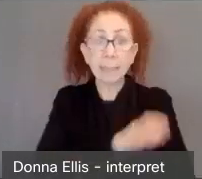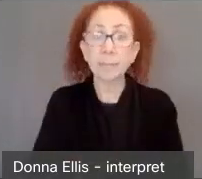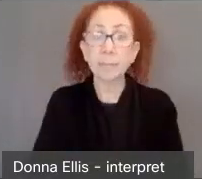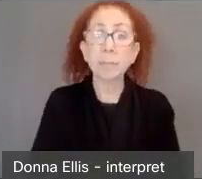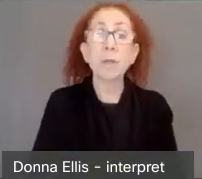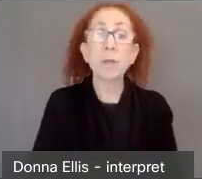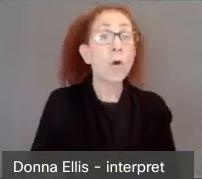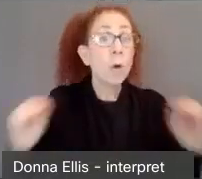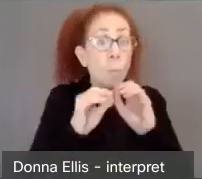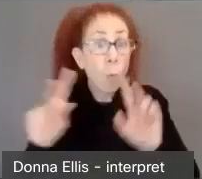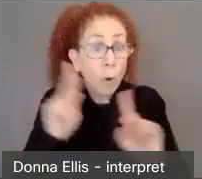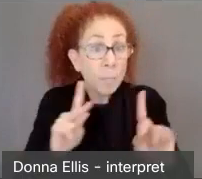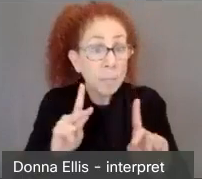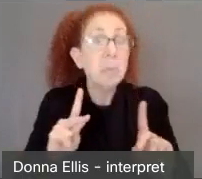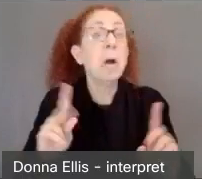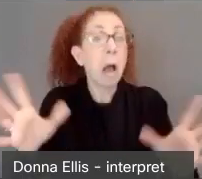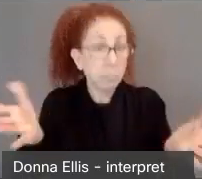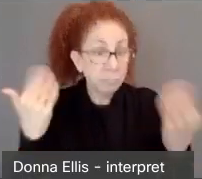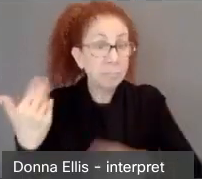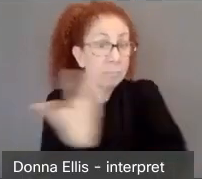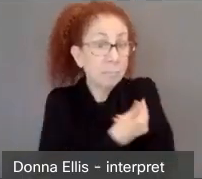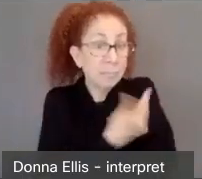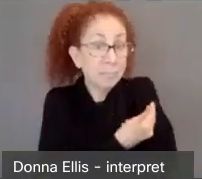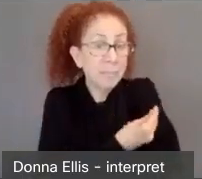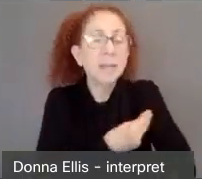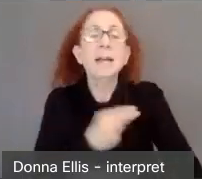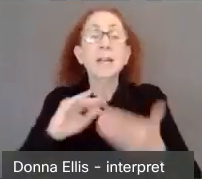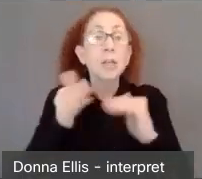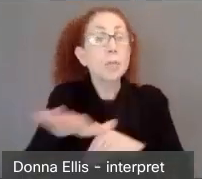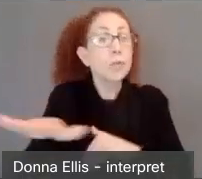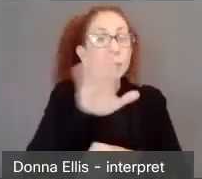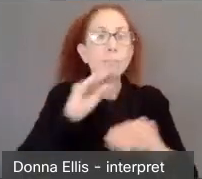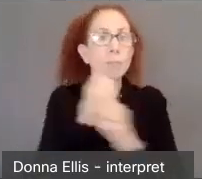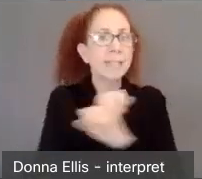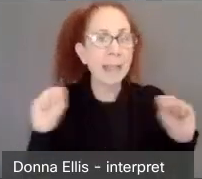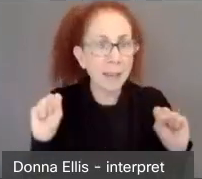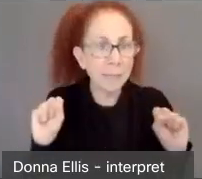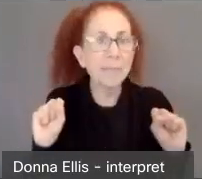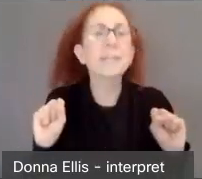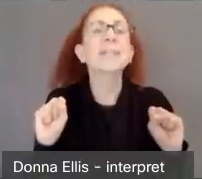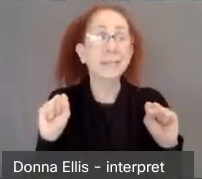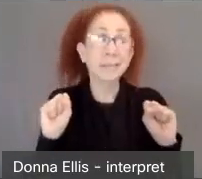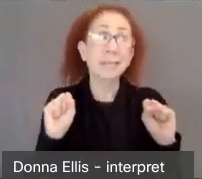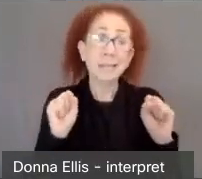choose to get vaccinated, the safer our community will be and the sooner we can get back to normal.